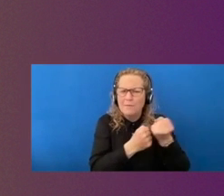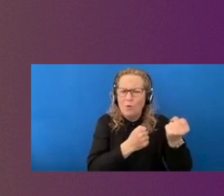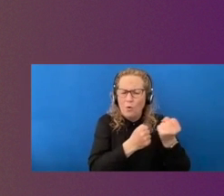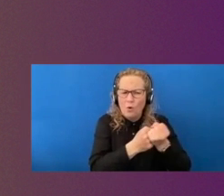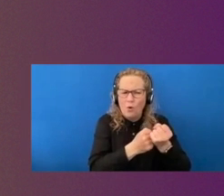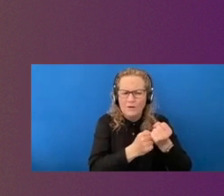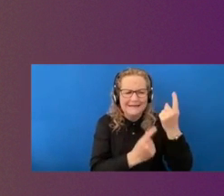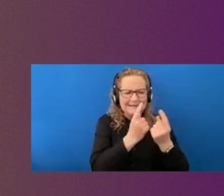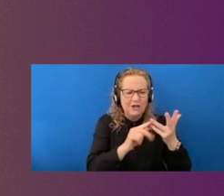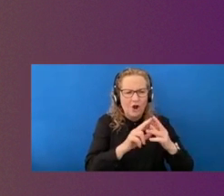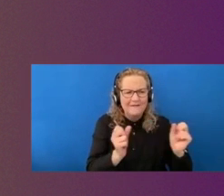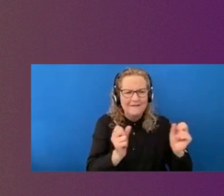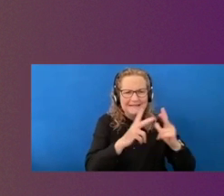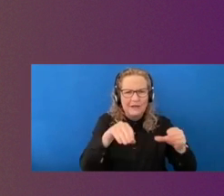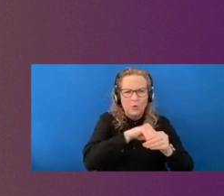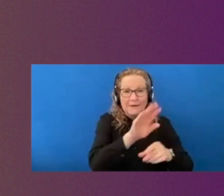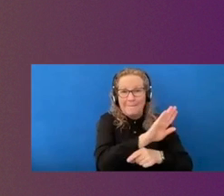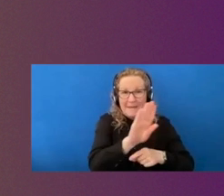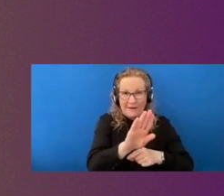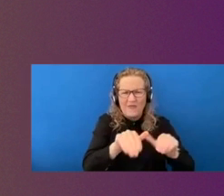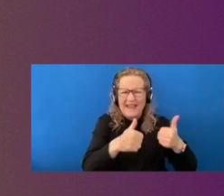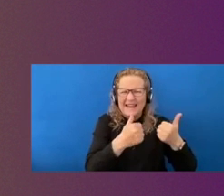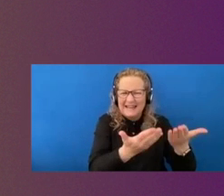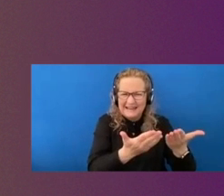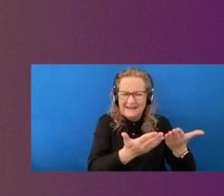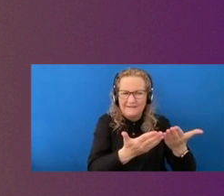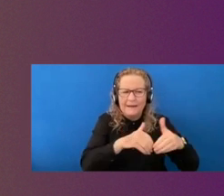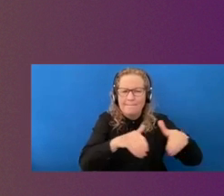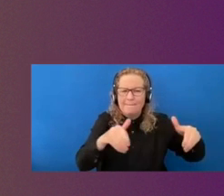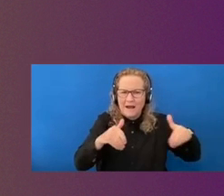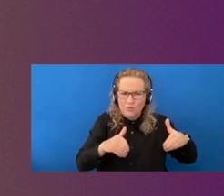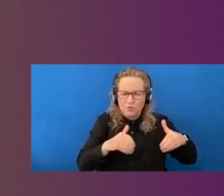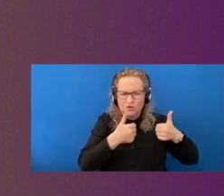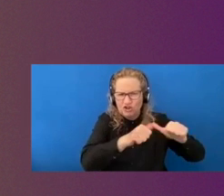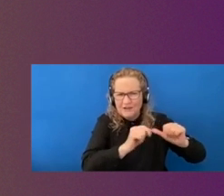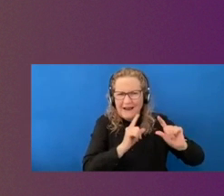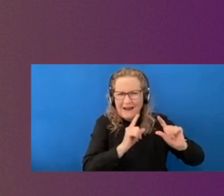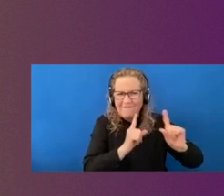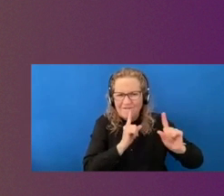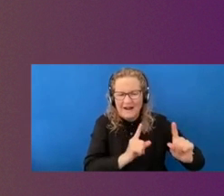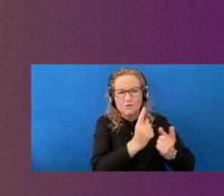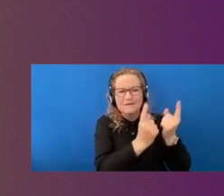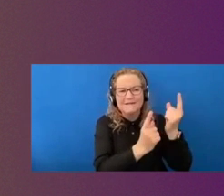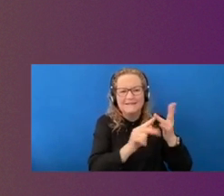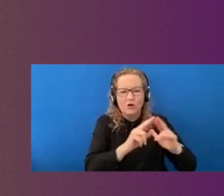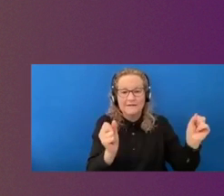provides strategic expert and impartial advice to the city of Sydney it helps develop implement